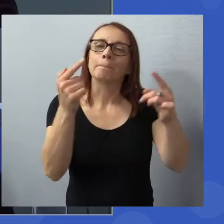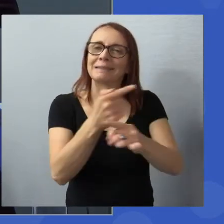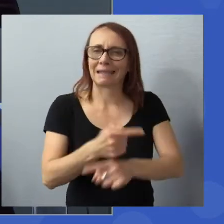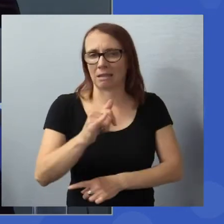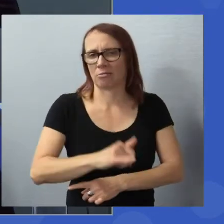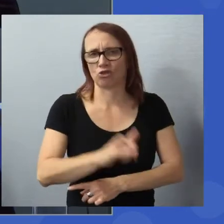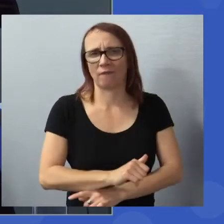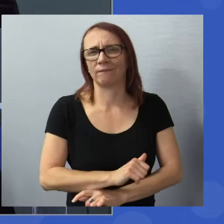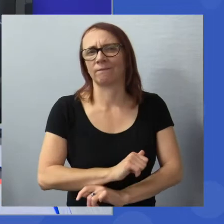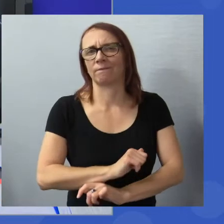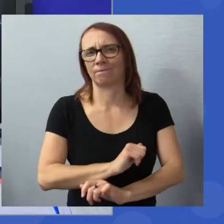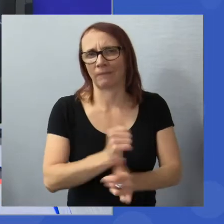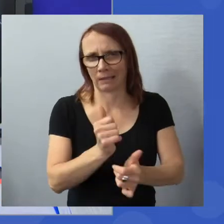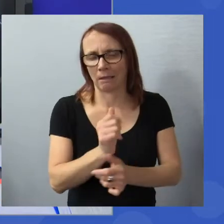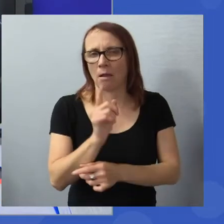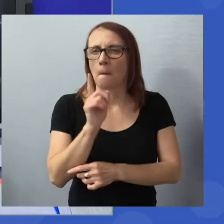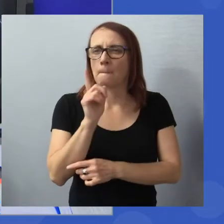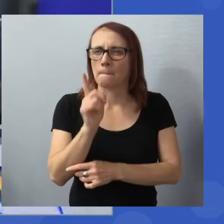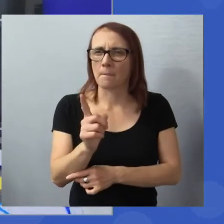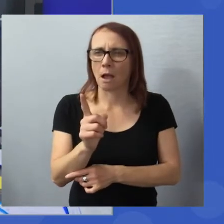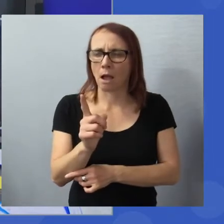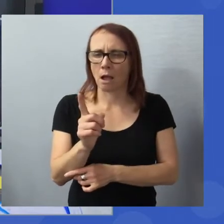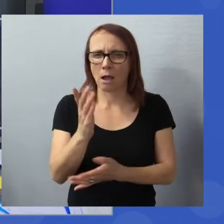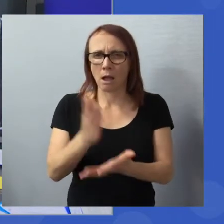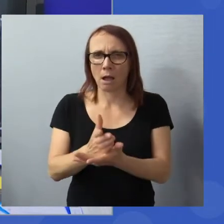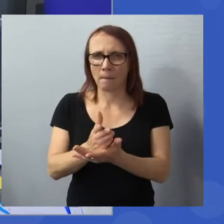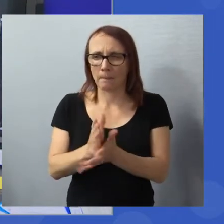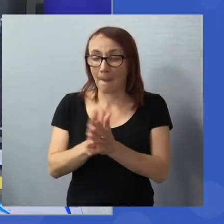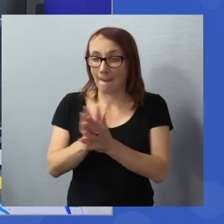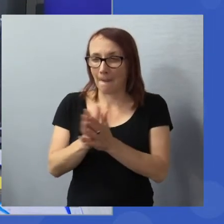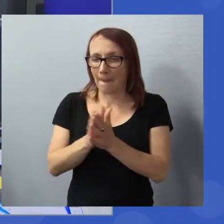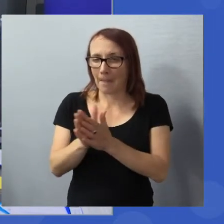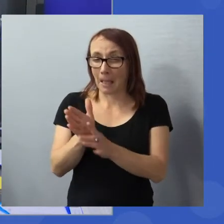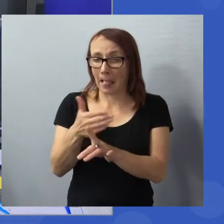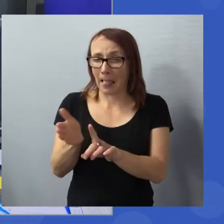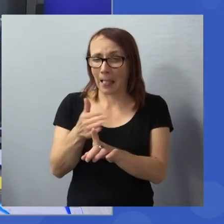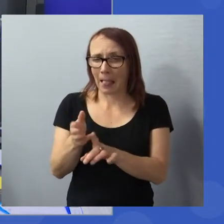mistakes but anything that is deliberately misleading that's where our